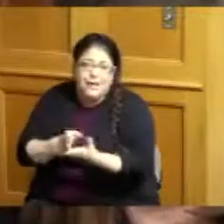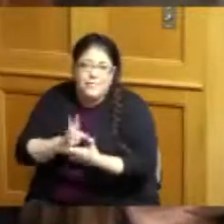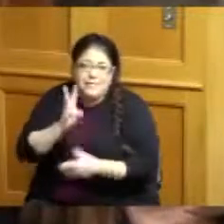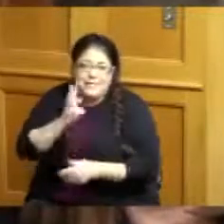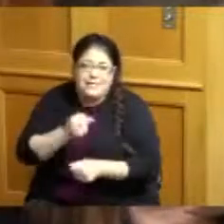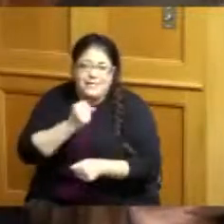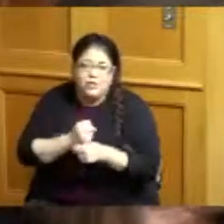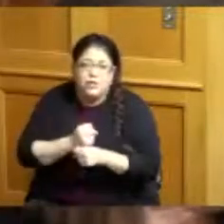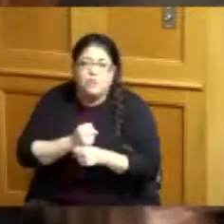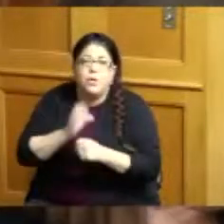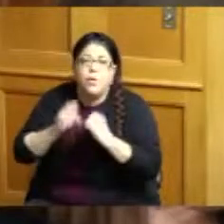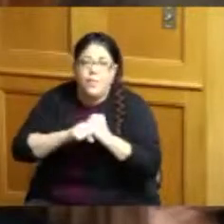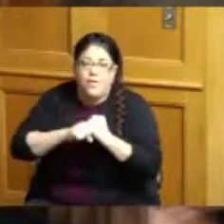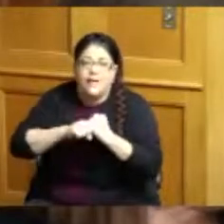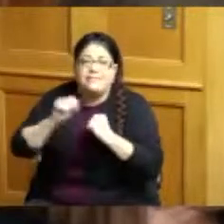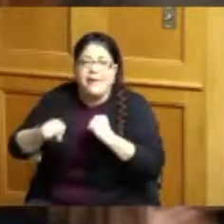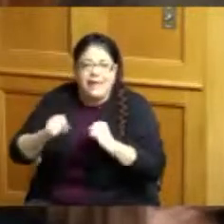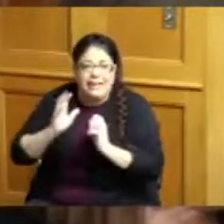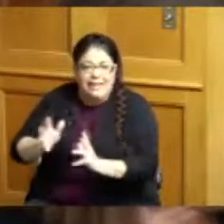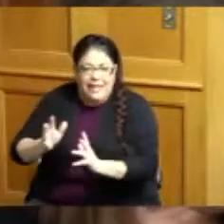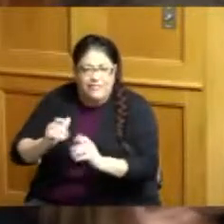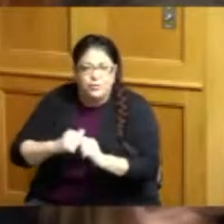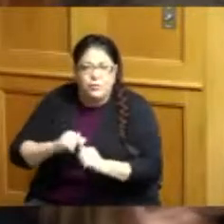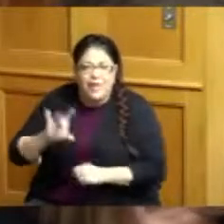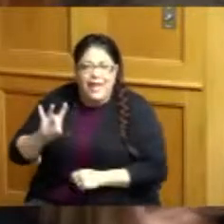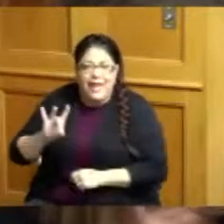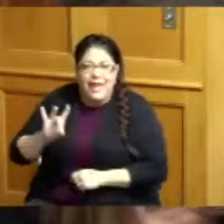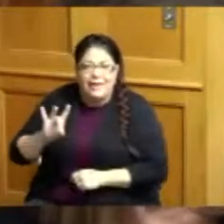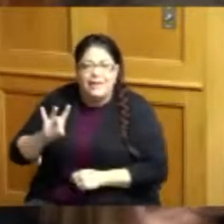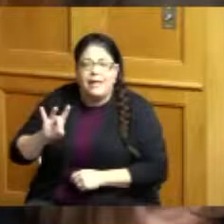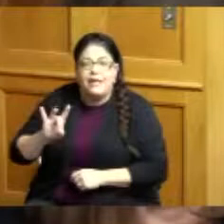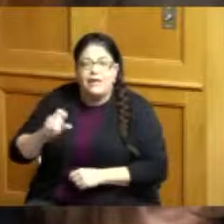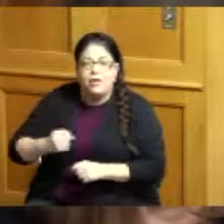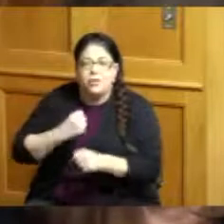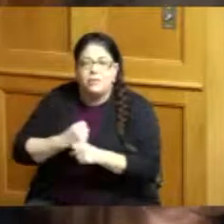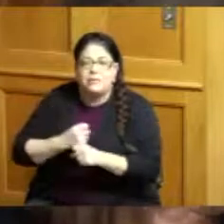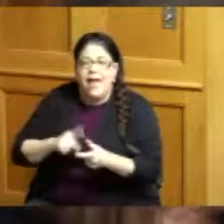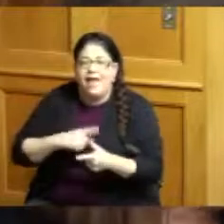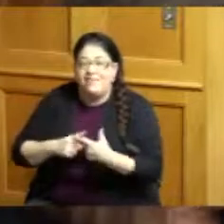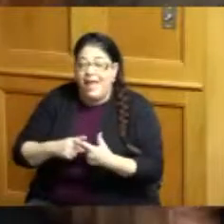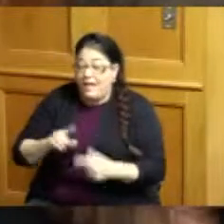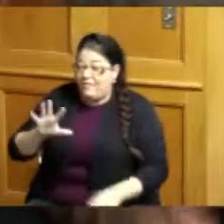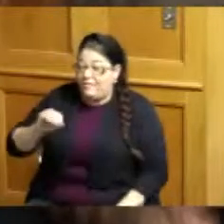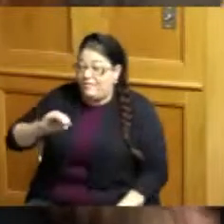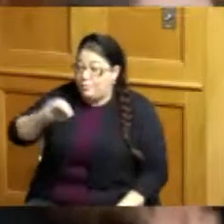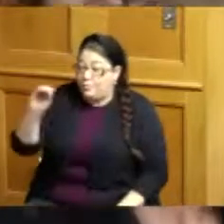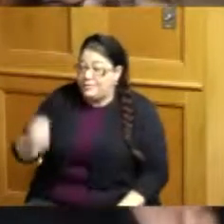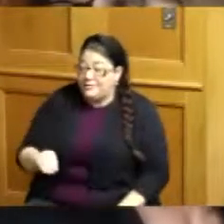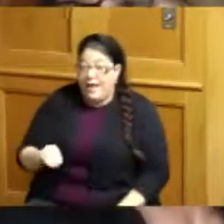going to extend it for the full eight but reduce the 50 to 25 so that the incentive is lessened